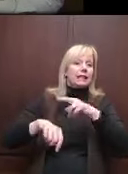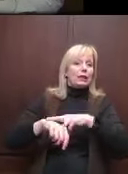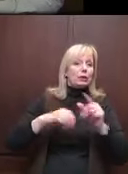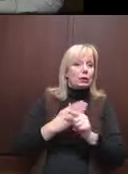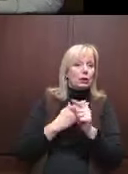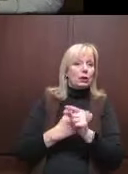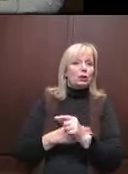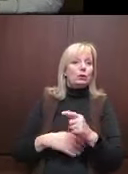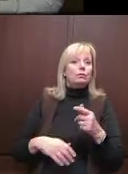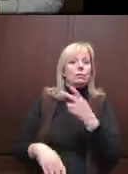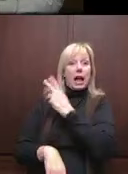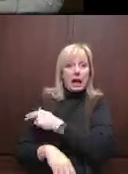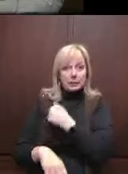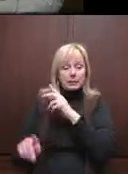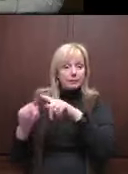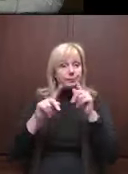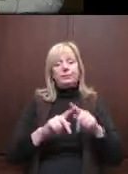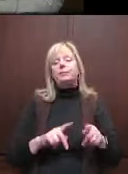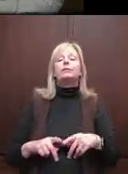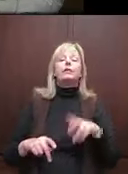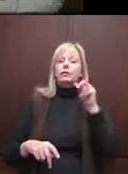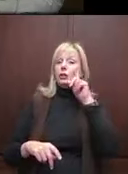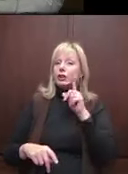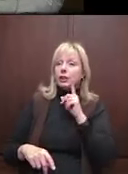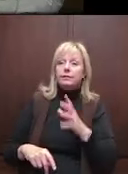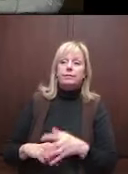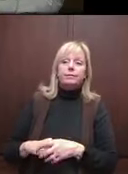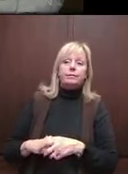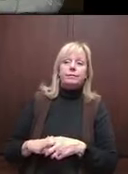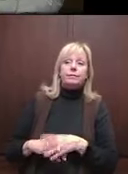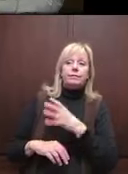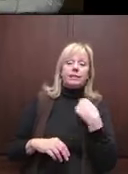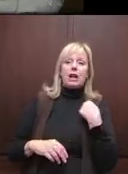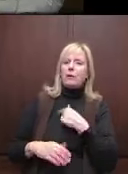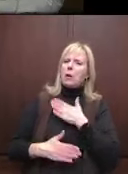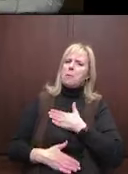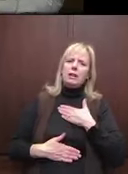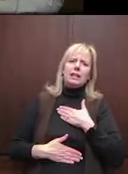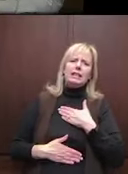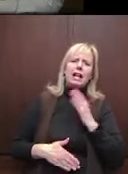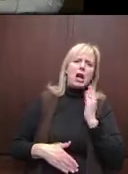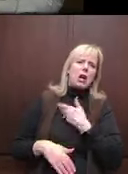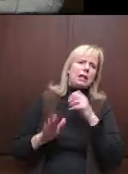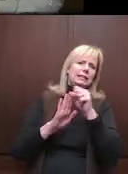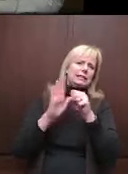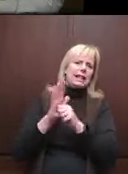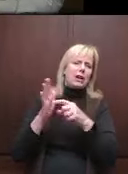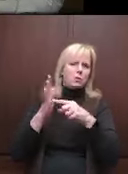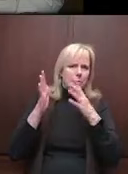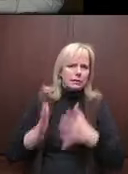We salt metals, the hospitals for sure. And we're so appreciative of our state representatives and